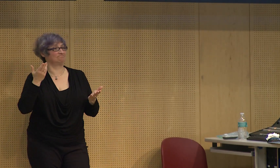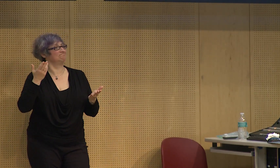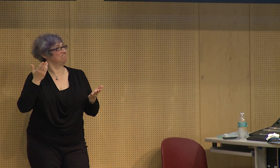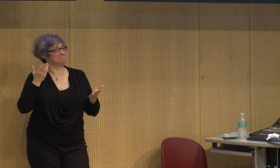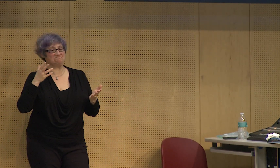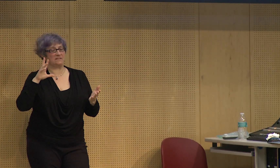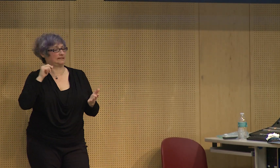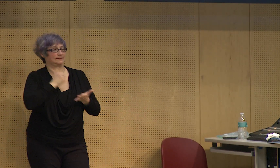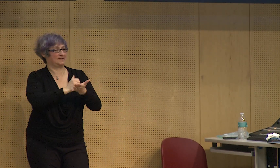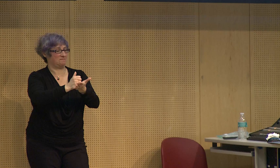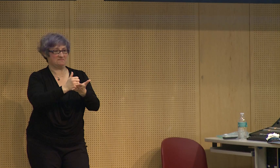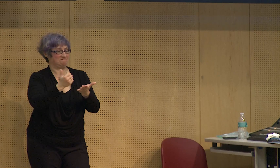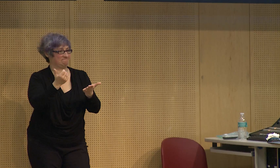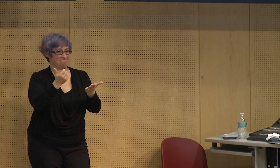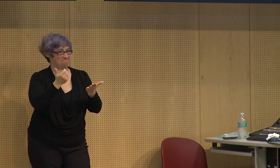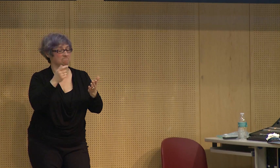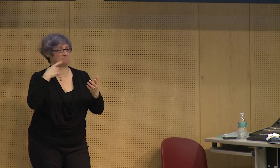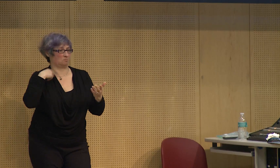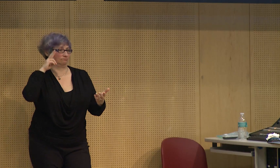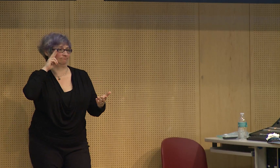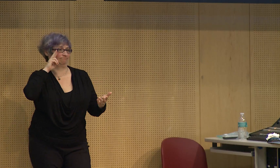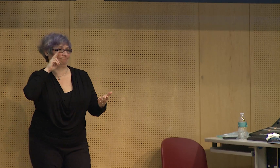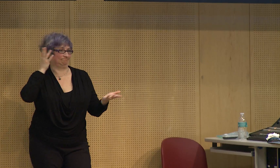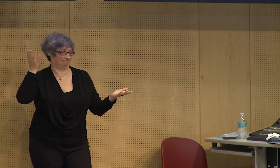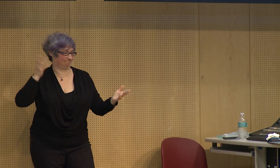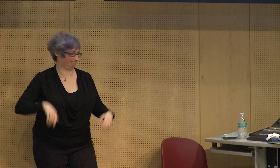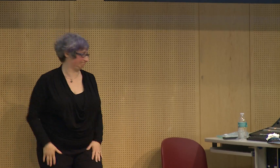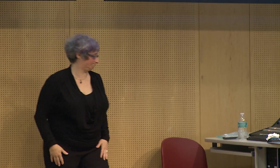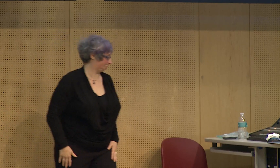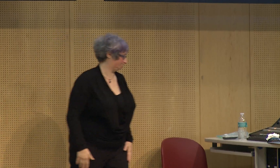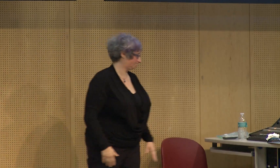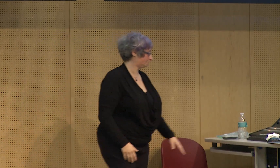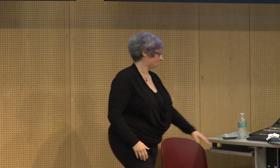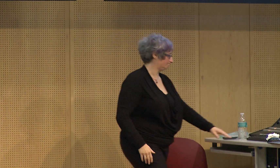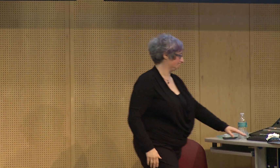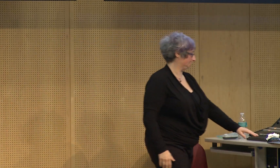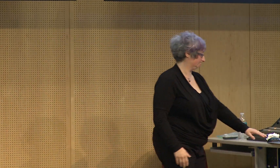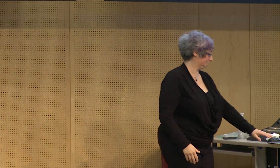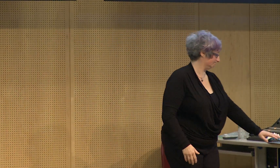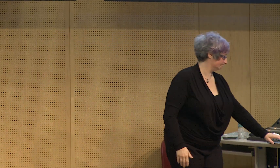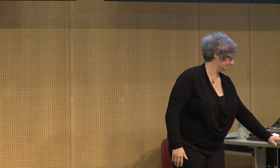But again, we don't have the research on that, and my hypothesis is that that's not true.